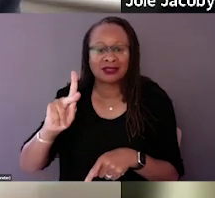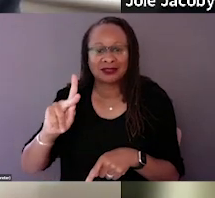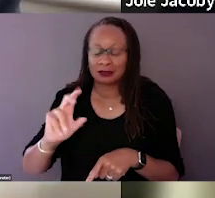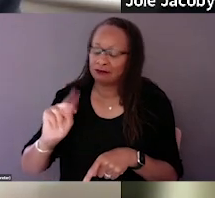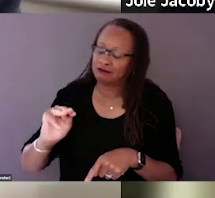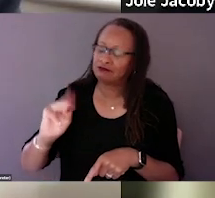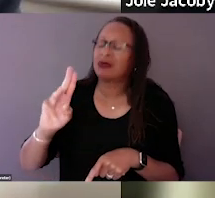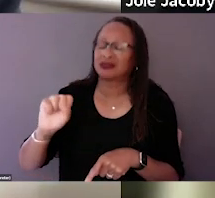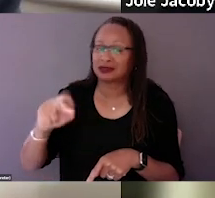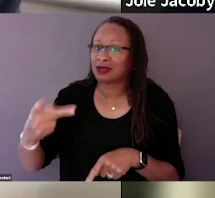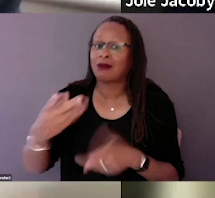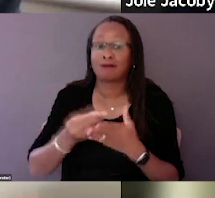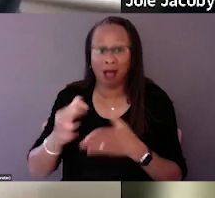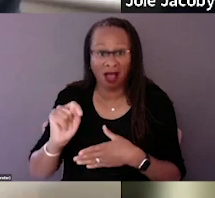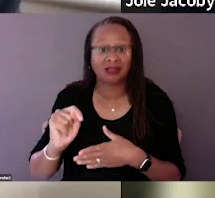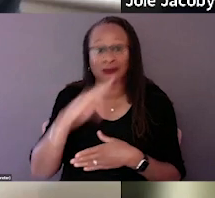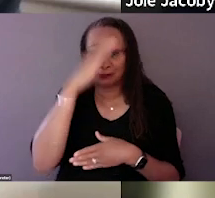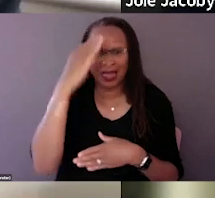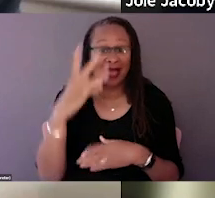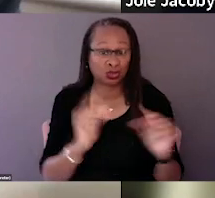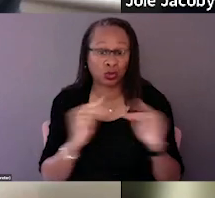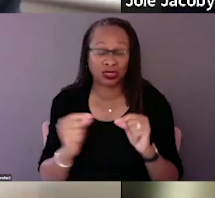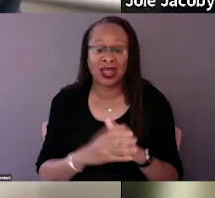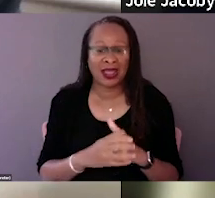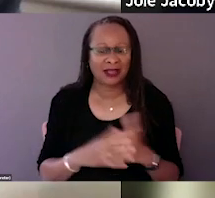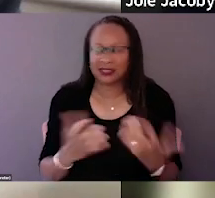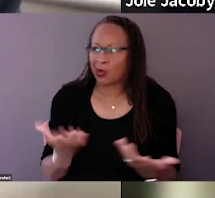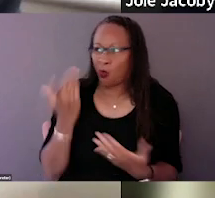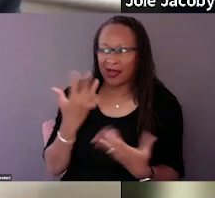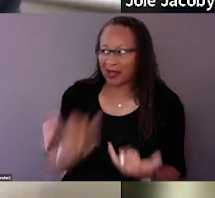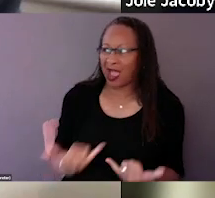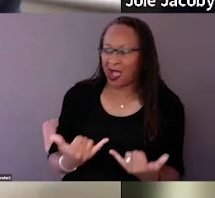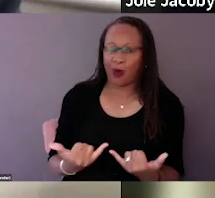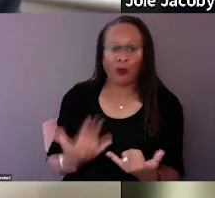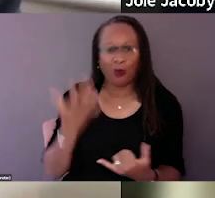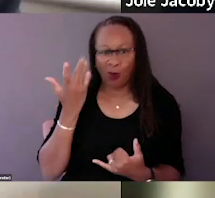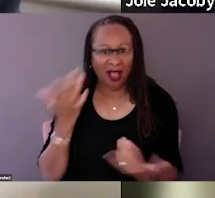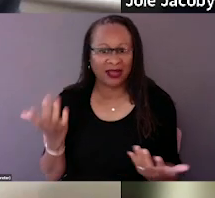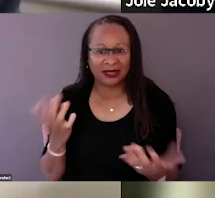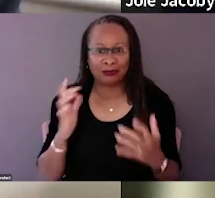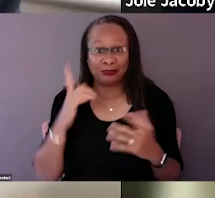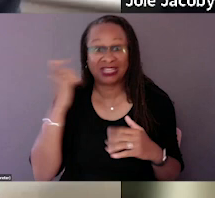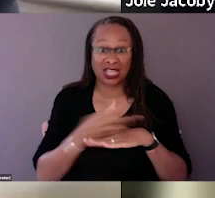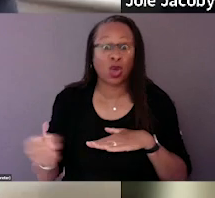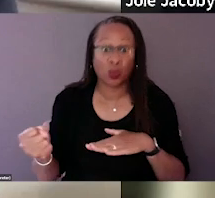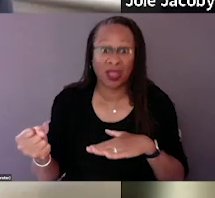it allowed us to have the right questions of why now? Why, because it can go away, so that was really clear.